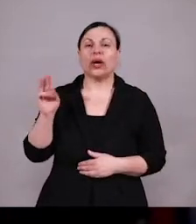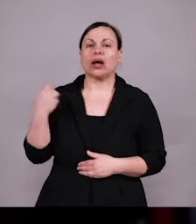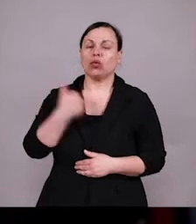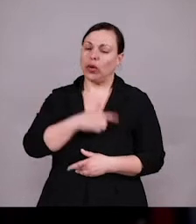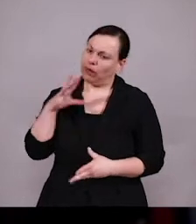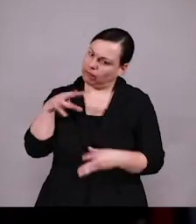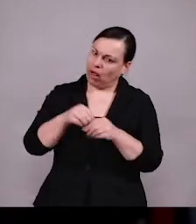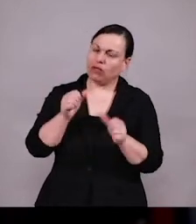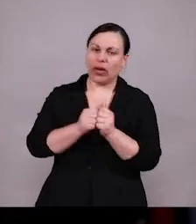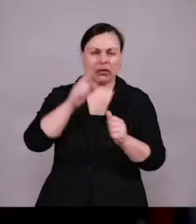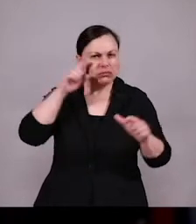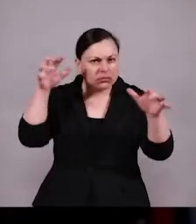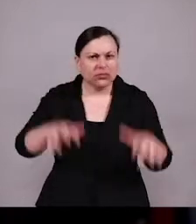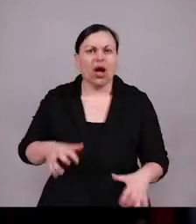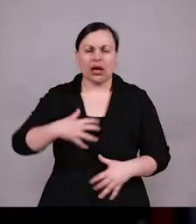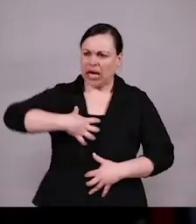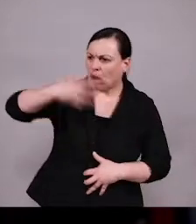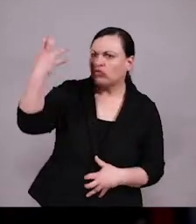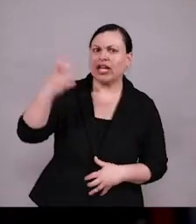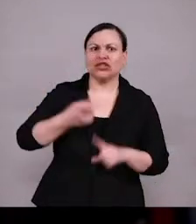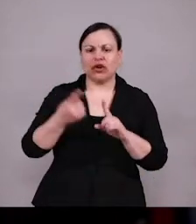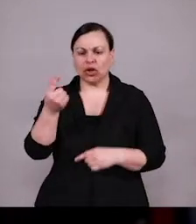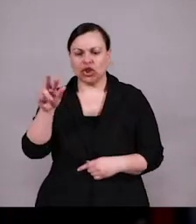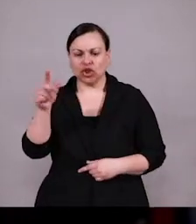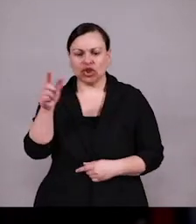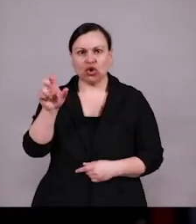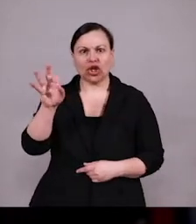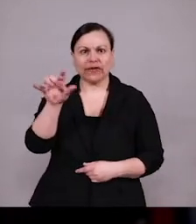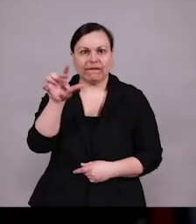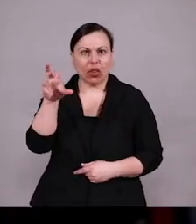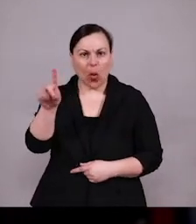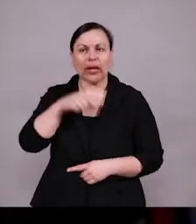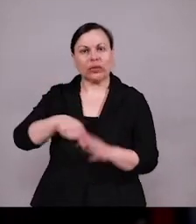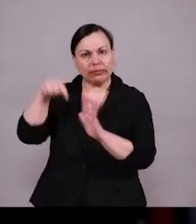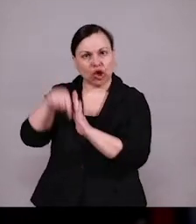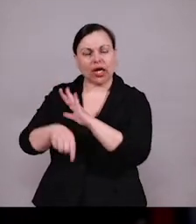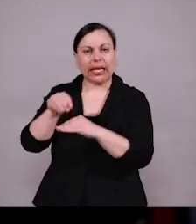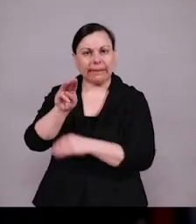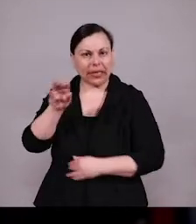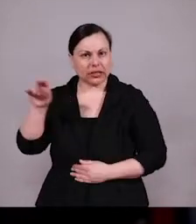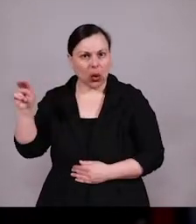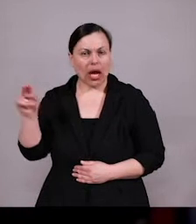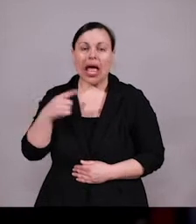expressing shock and outrage sparked by the brutal killing of George Floyd in Minnesota and condemned